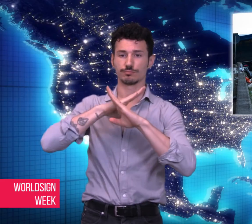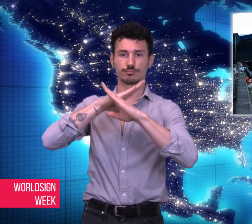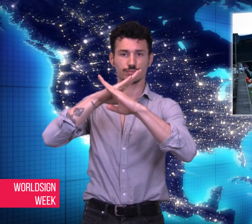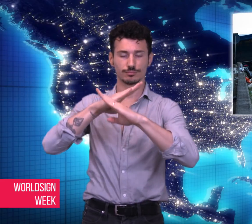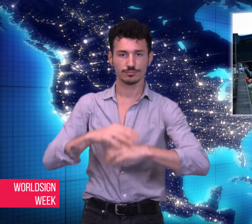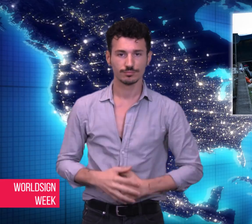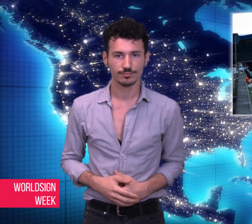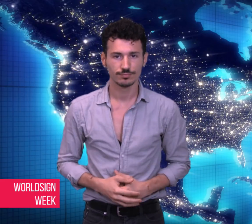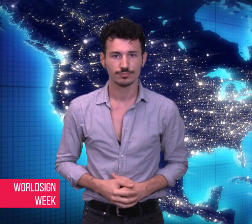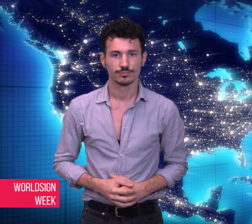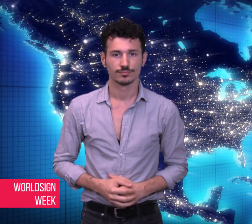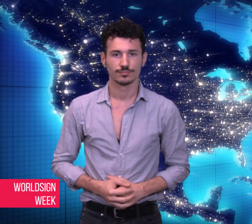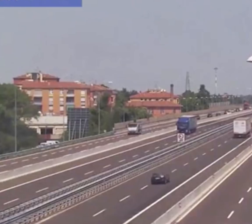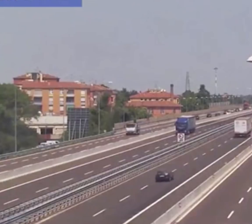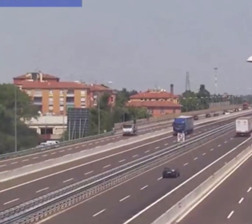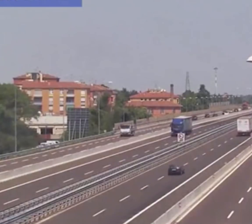Adriatic Coast, had to be shut down.